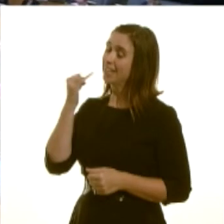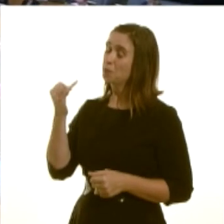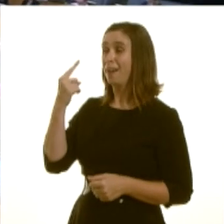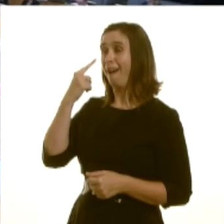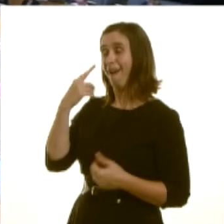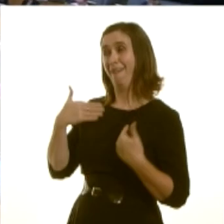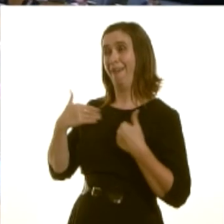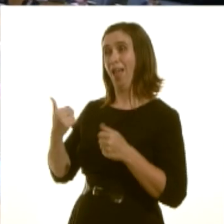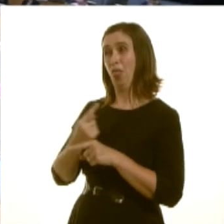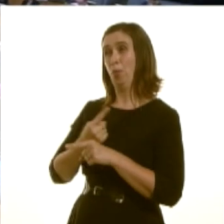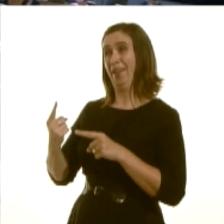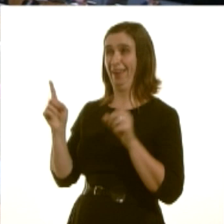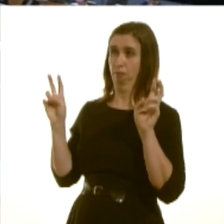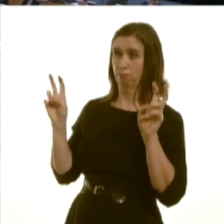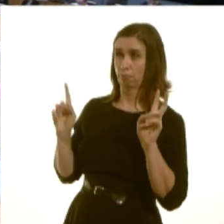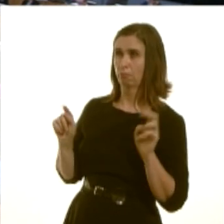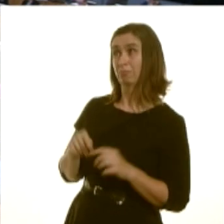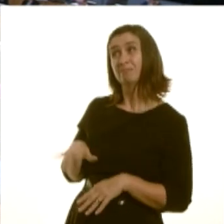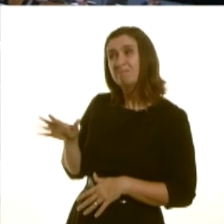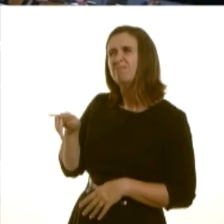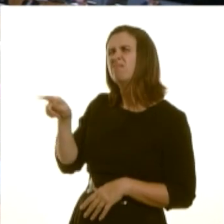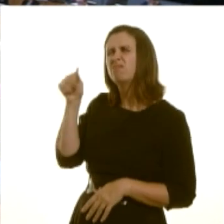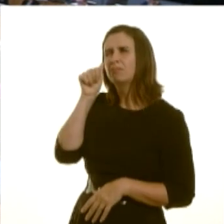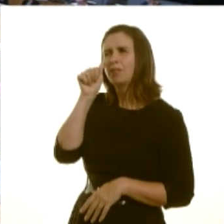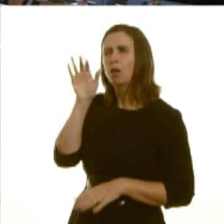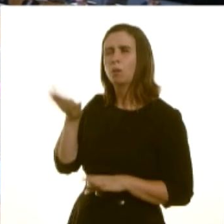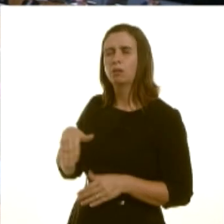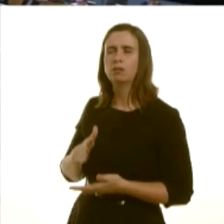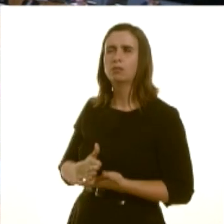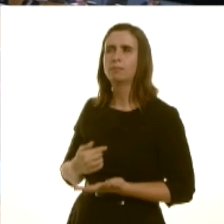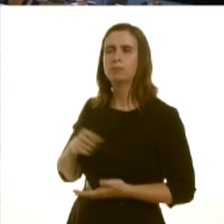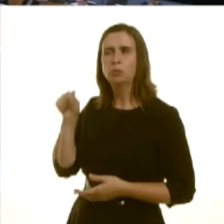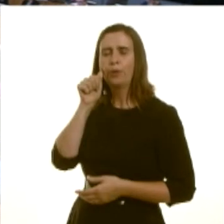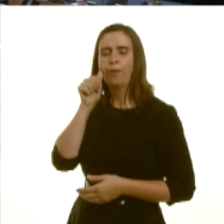across the UK, as you are probably well aware, with the message that the number of people